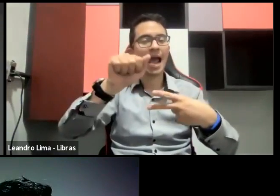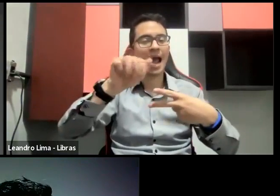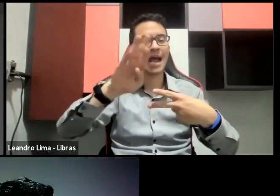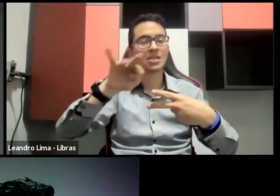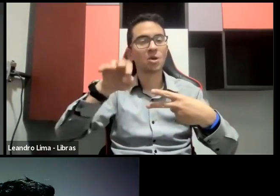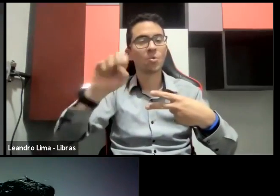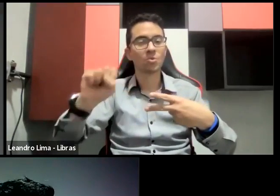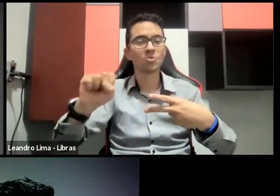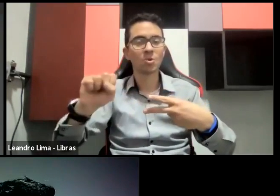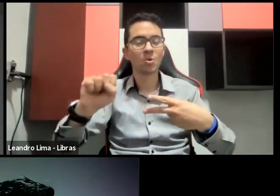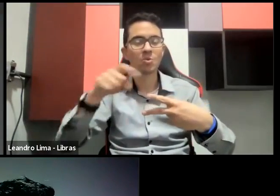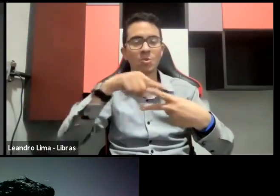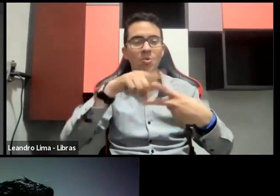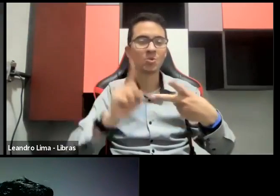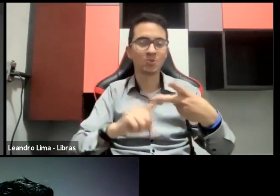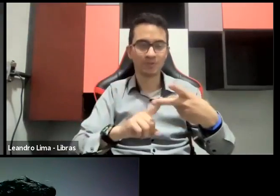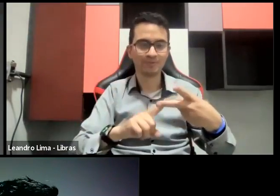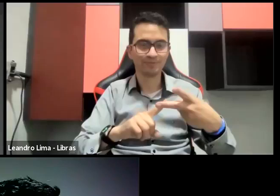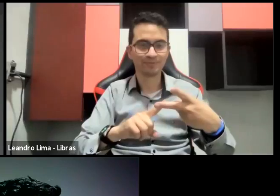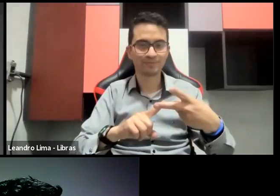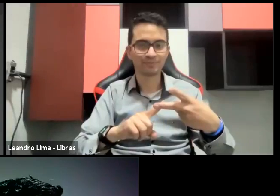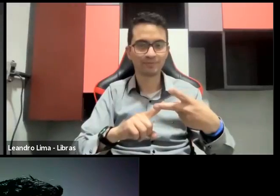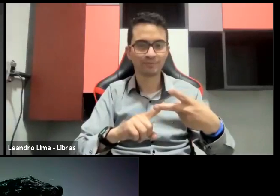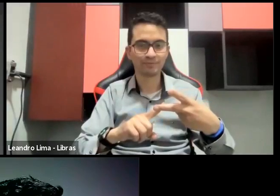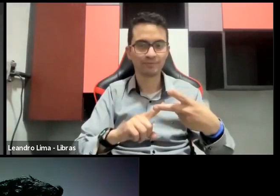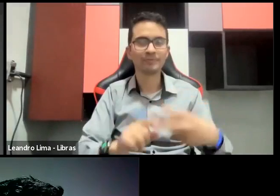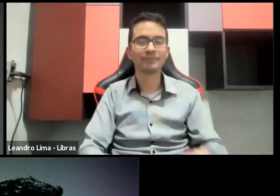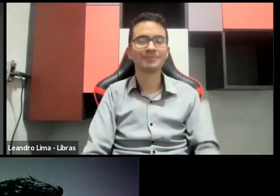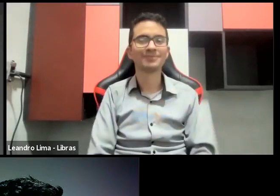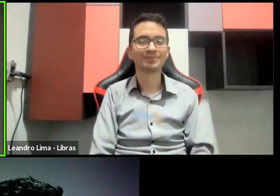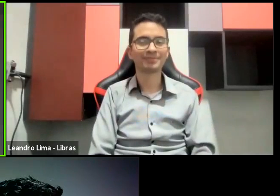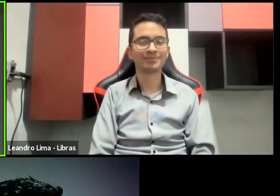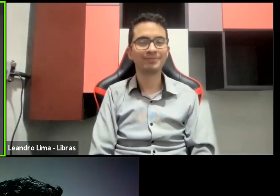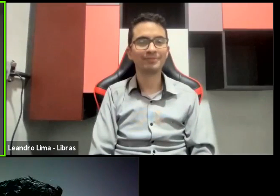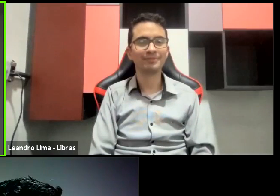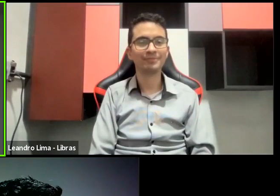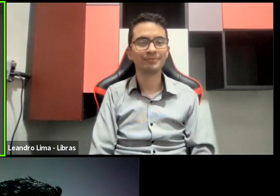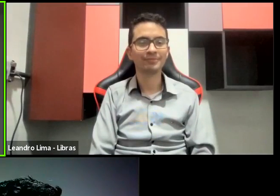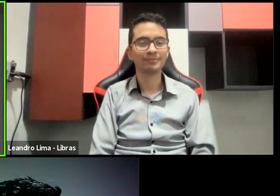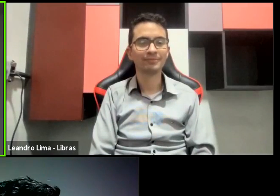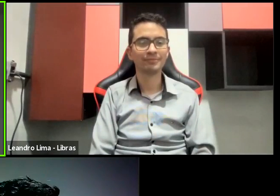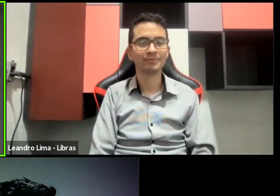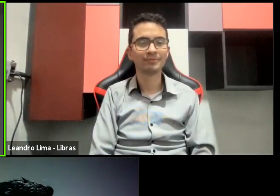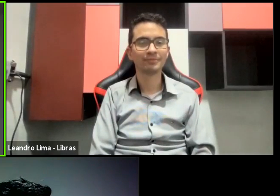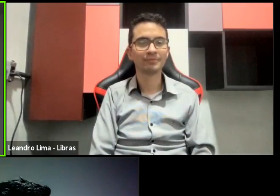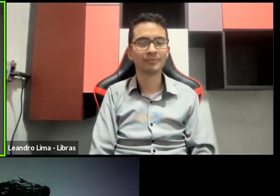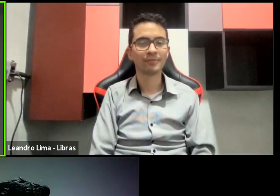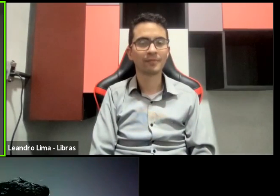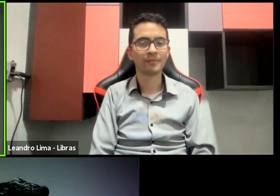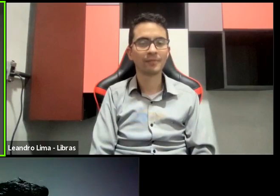was does he. was they say to yeah, sorry. Yeah, both papers are